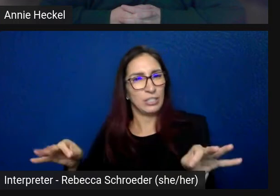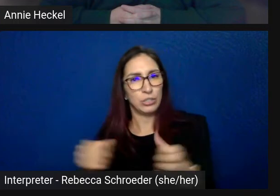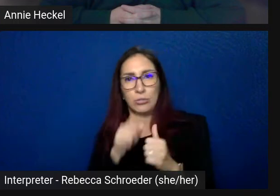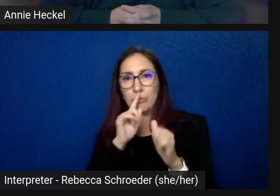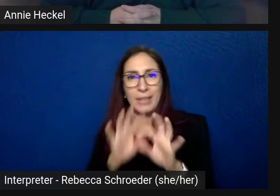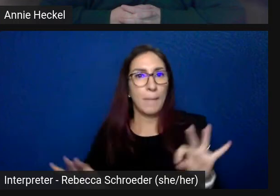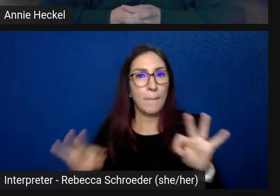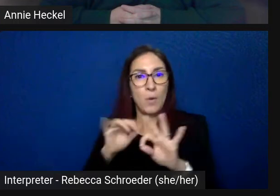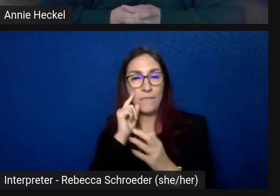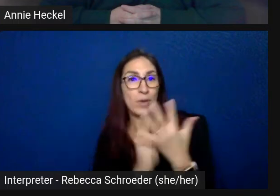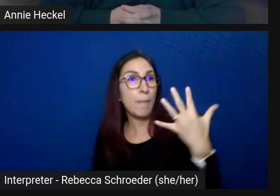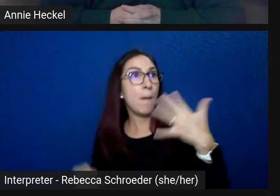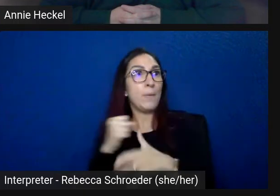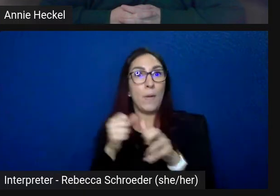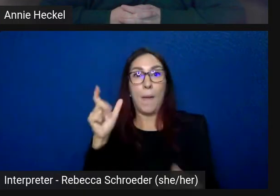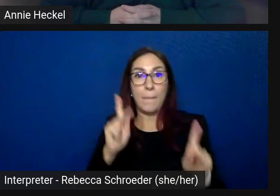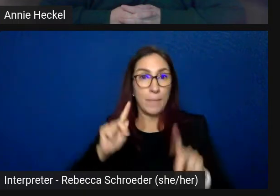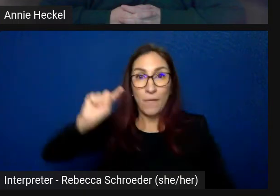as a company decision thing.